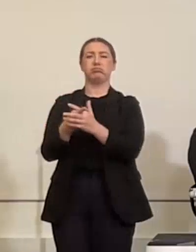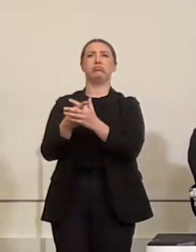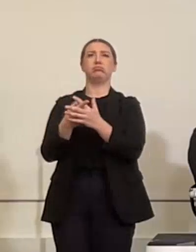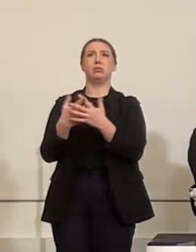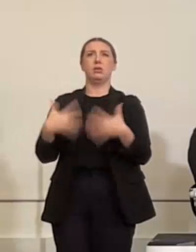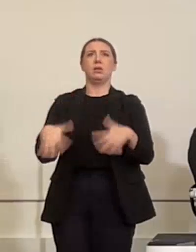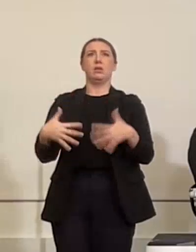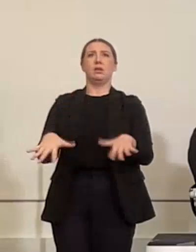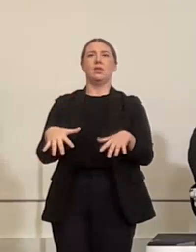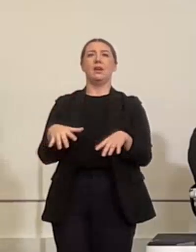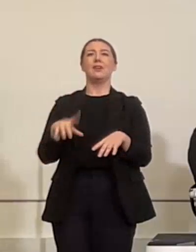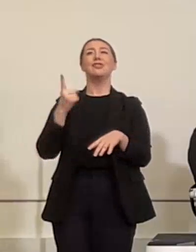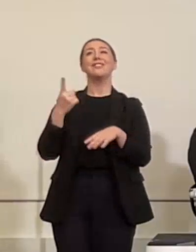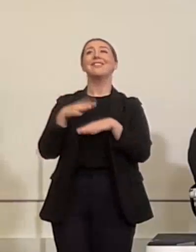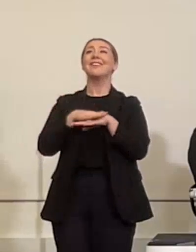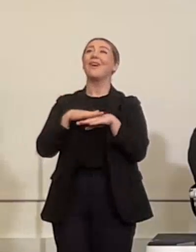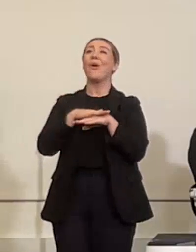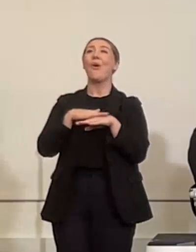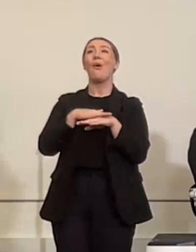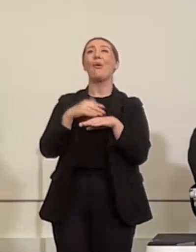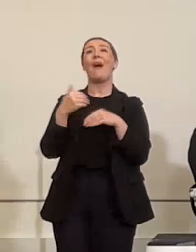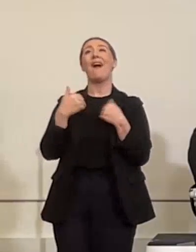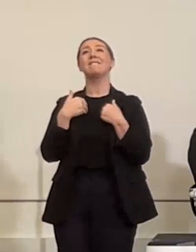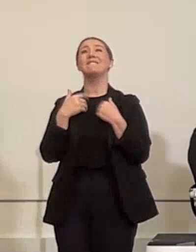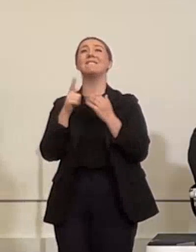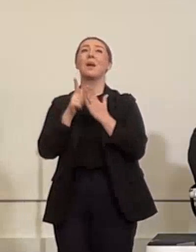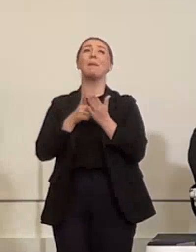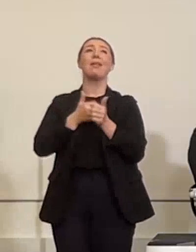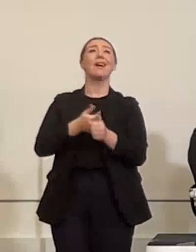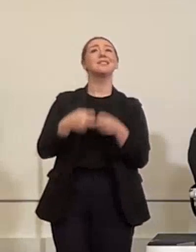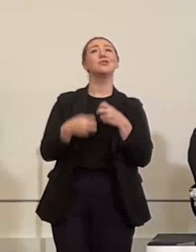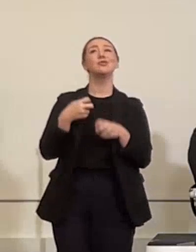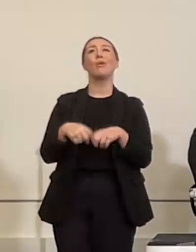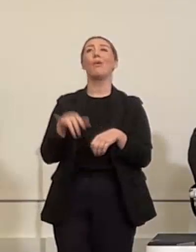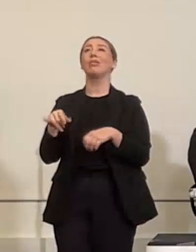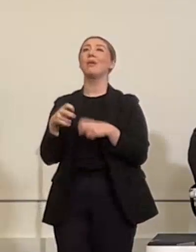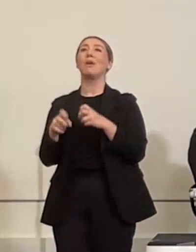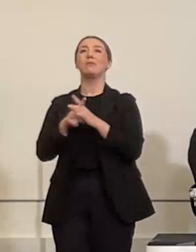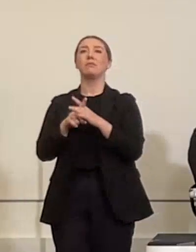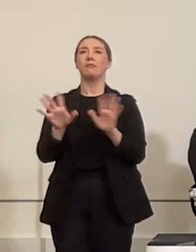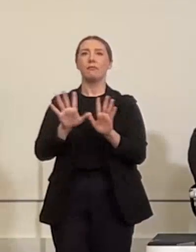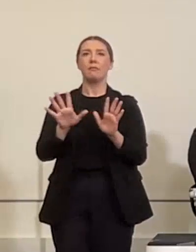have these compliance issues or we have this problem here. Like it puts a face on it.